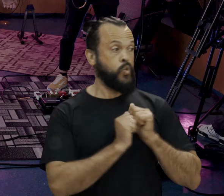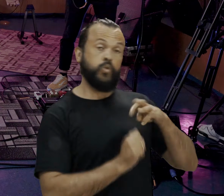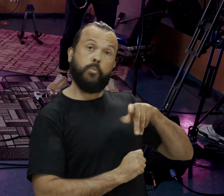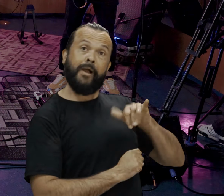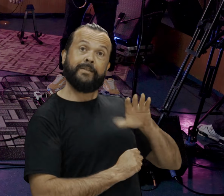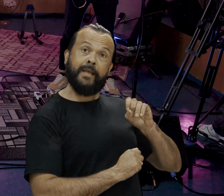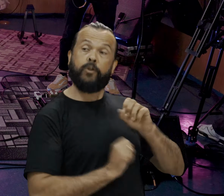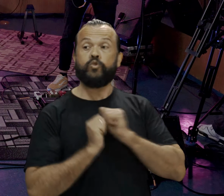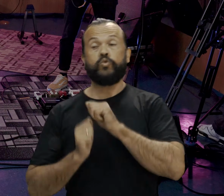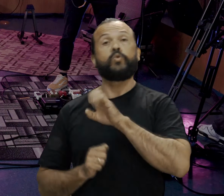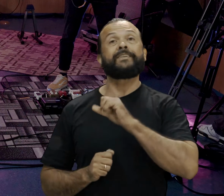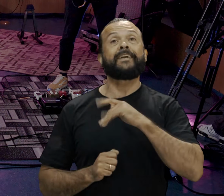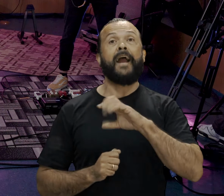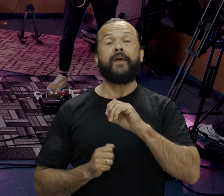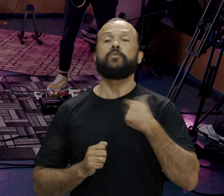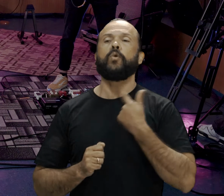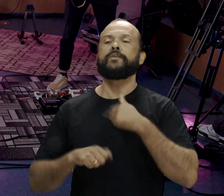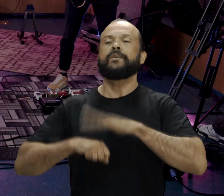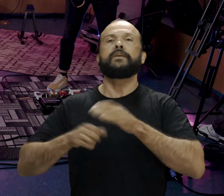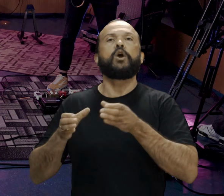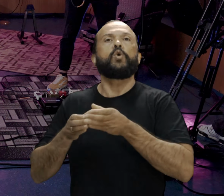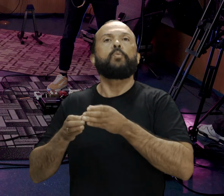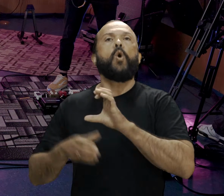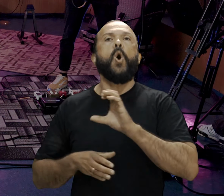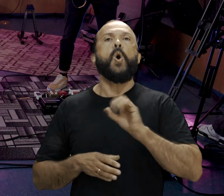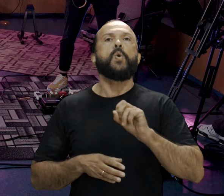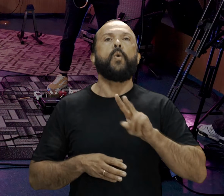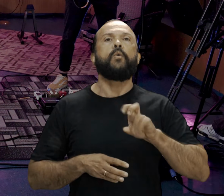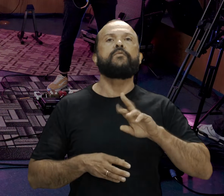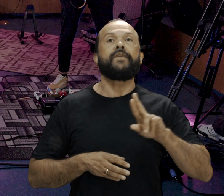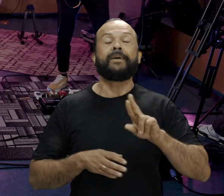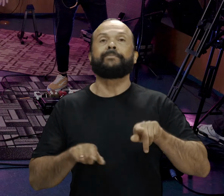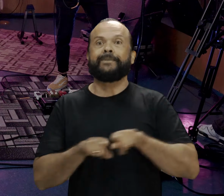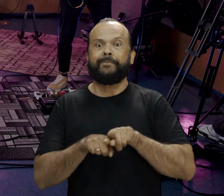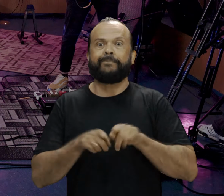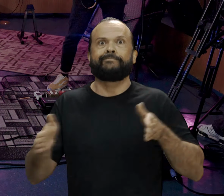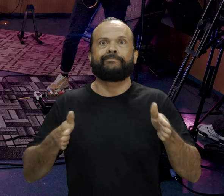but mostly covers, to have fun. And then during the pandemic, when all this inspiration came, some authorial creations started to come out.